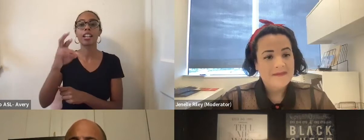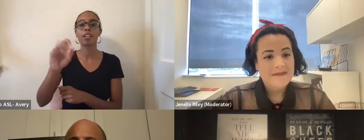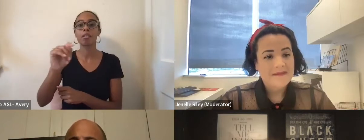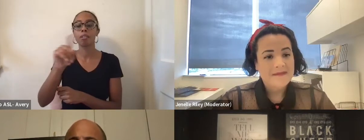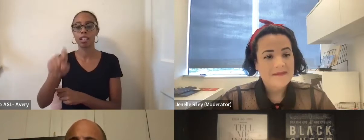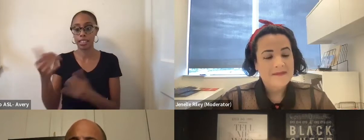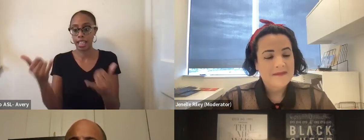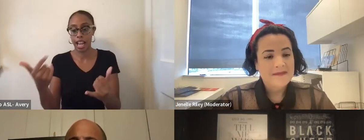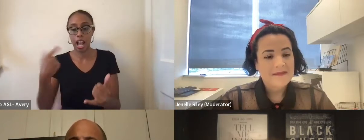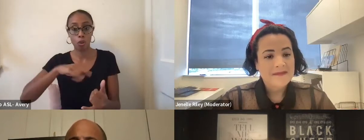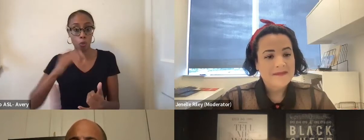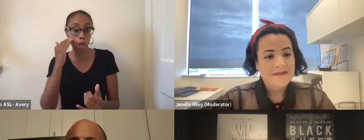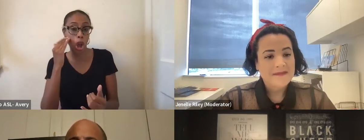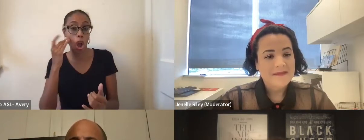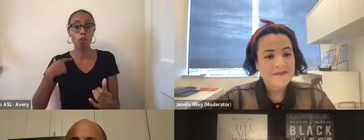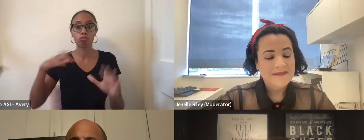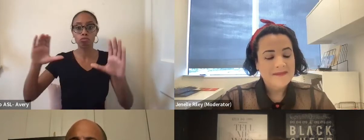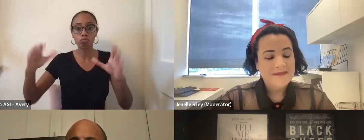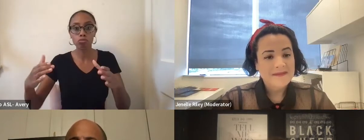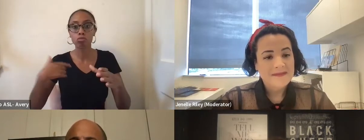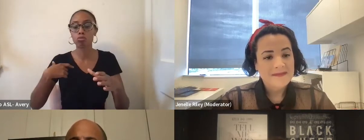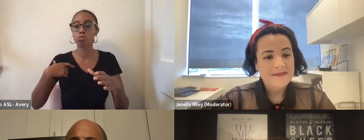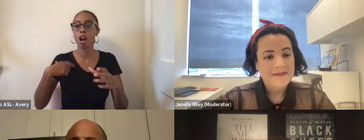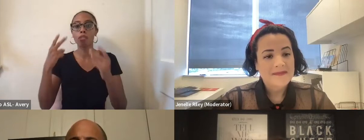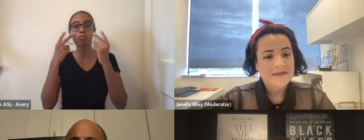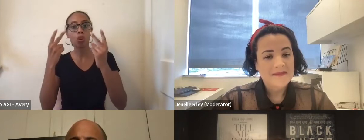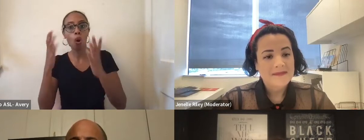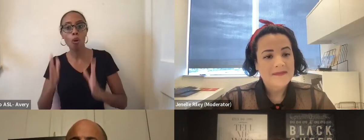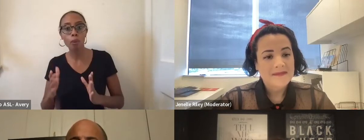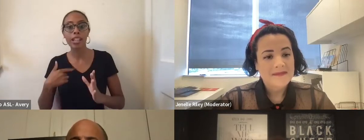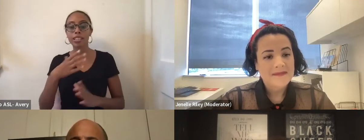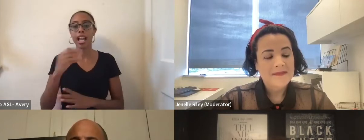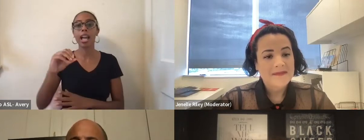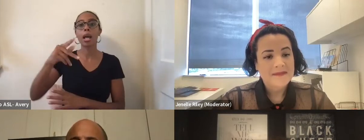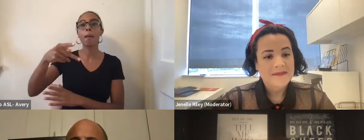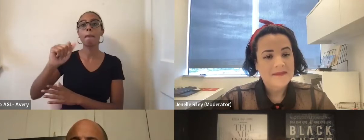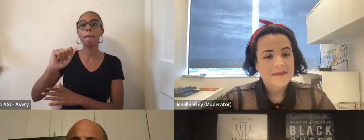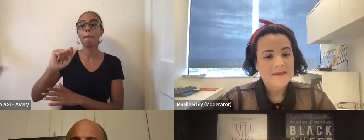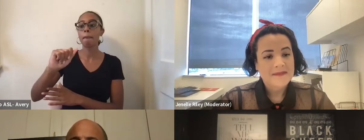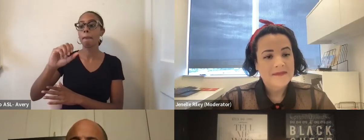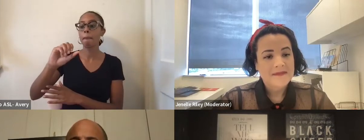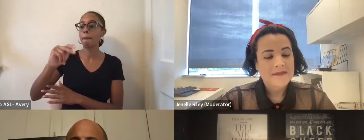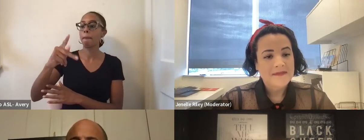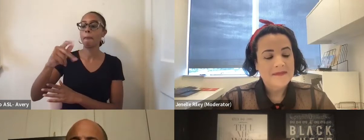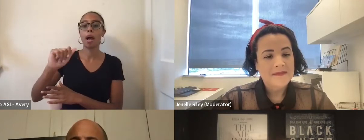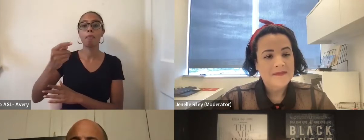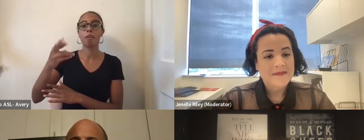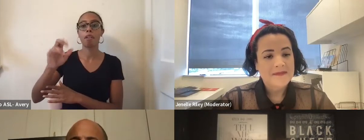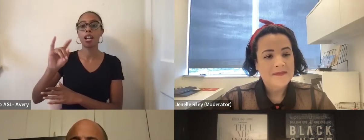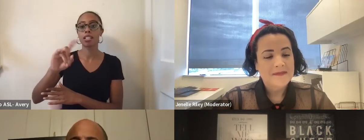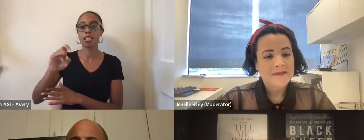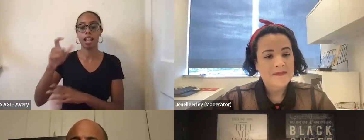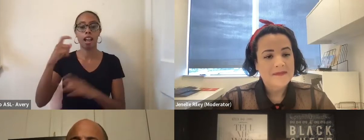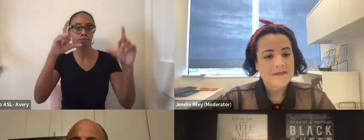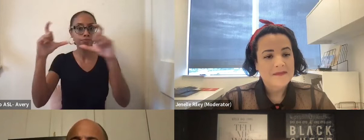paparazzis and what's eerie and unsettling about that footage, they didn't know what was about to